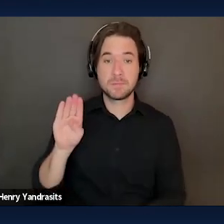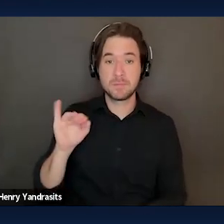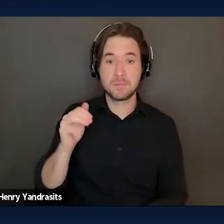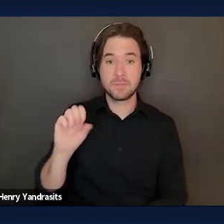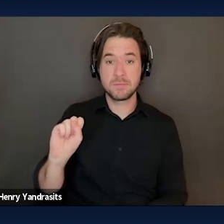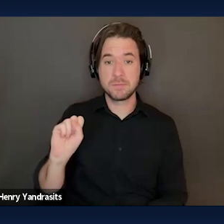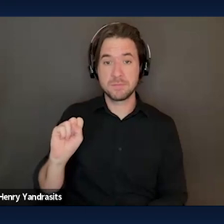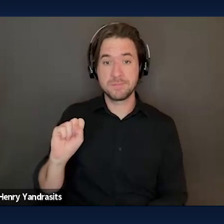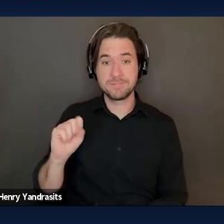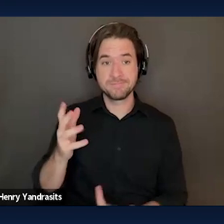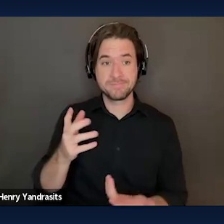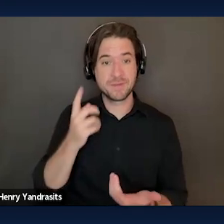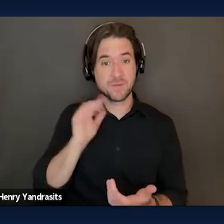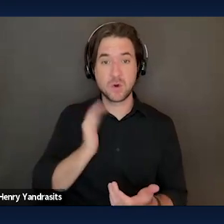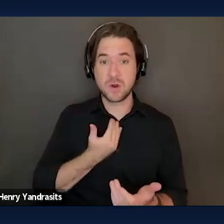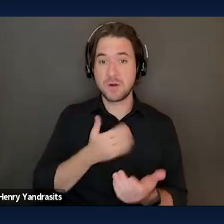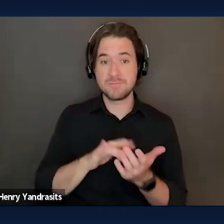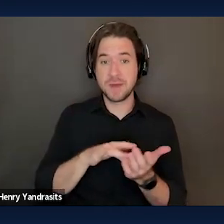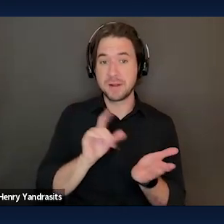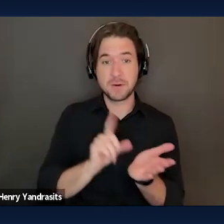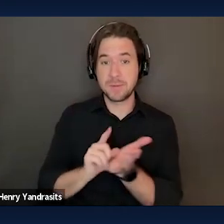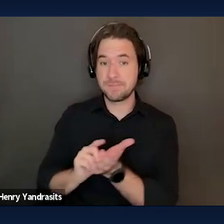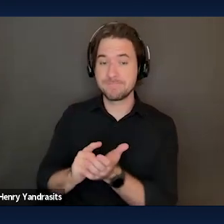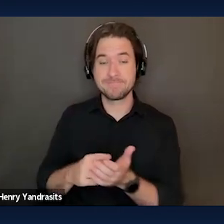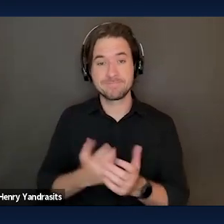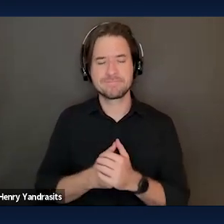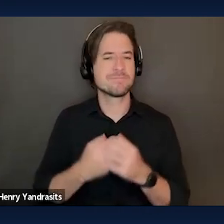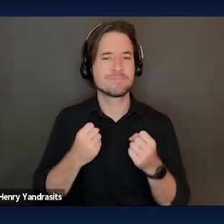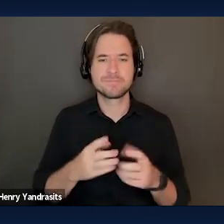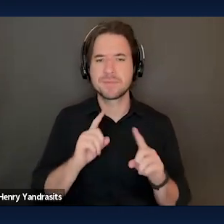literature. So there's just a lot of different reasons why.